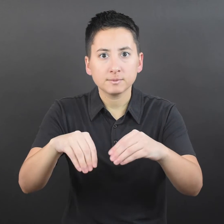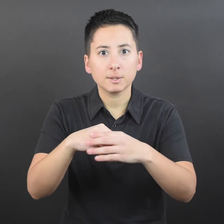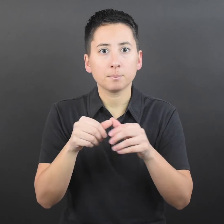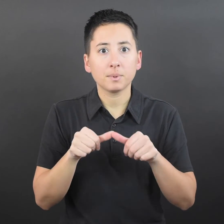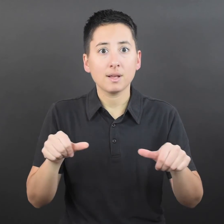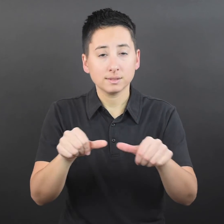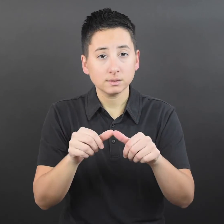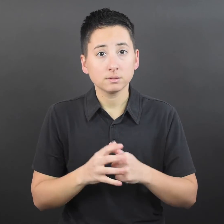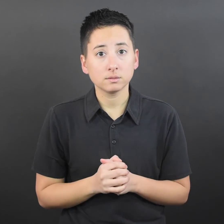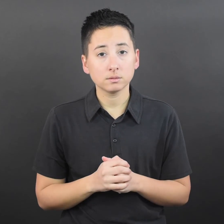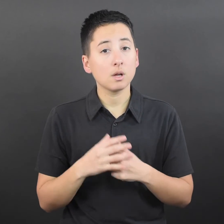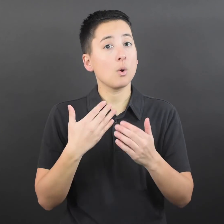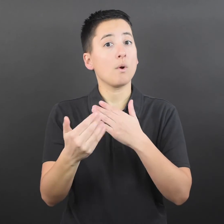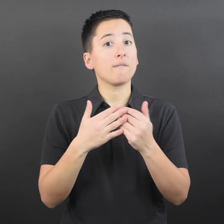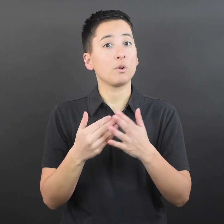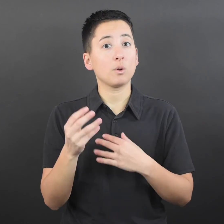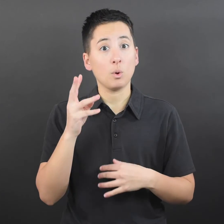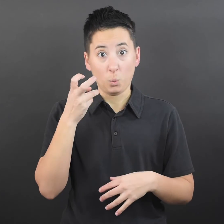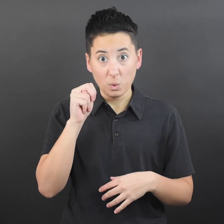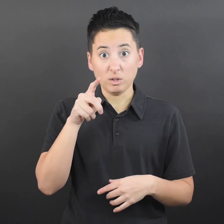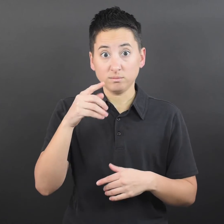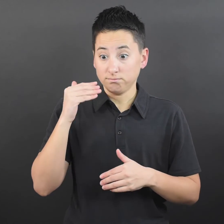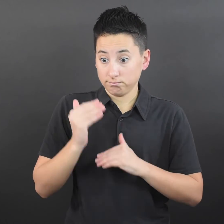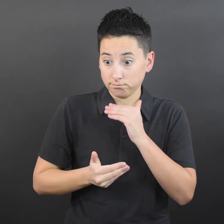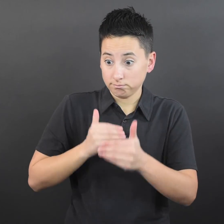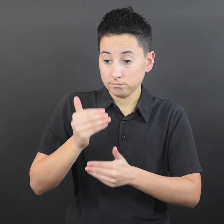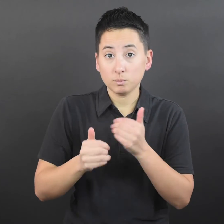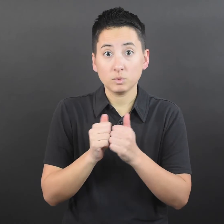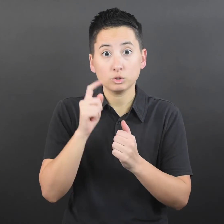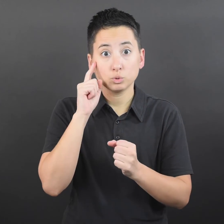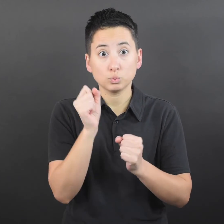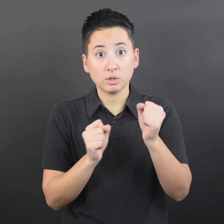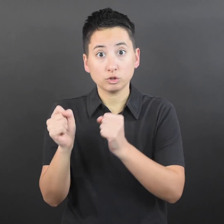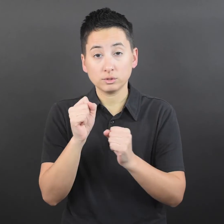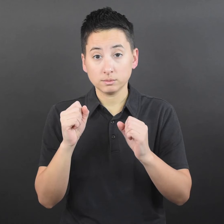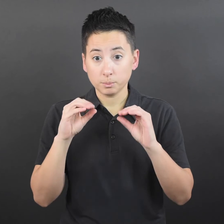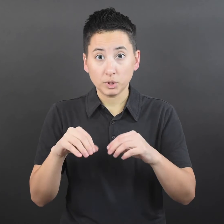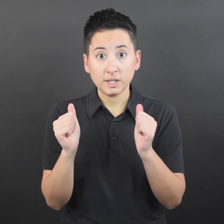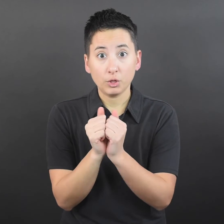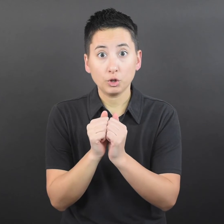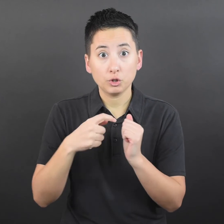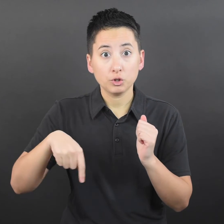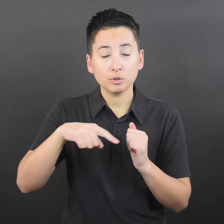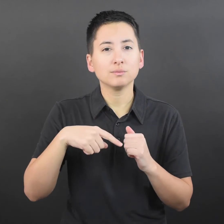chance for a safer in-person school year with fewer interruptions. Your leadership